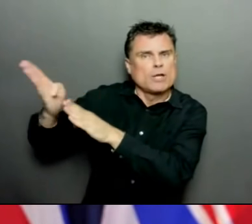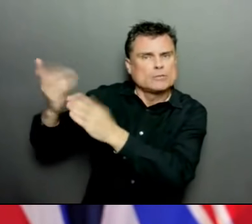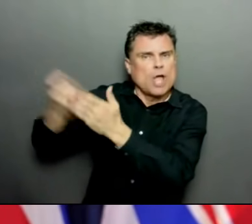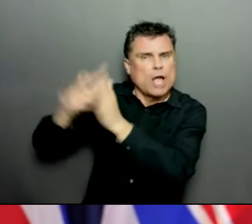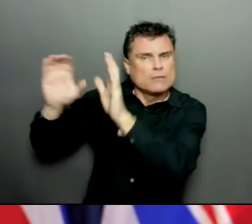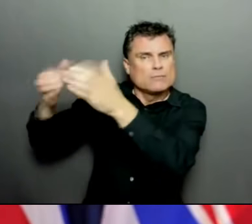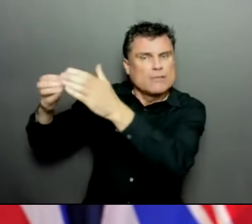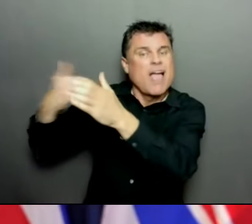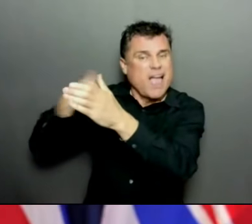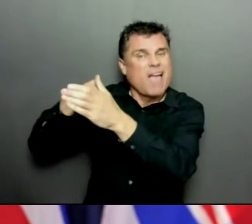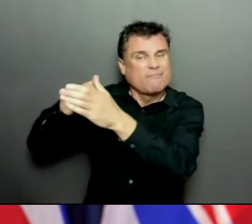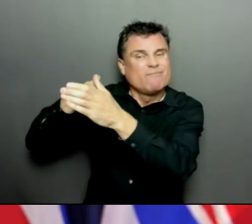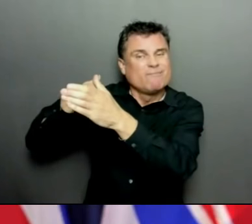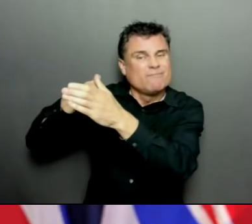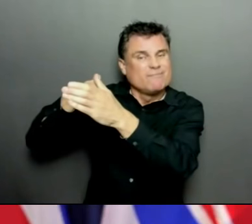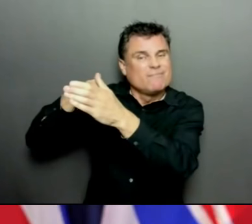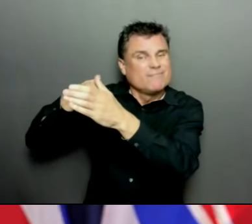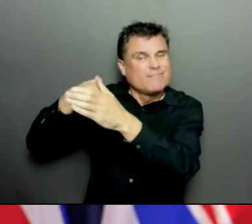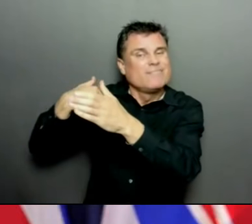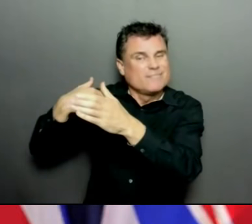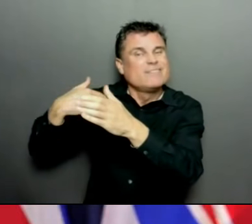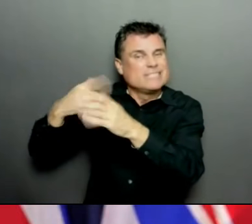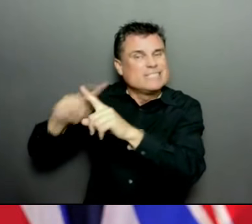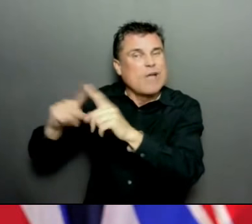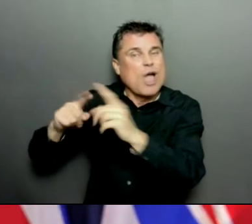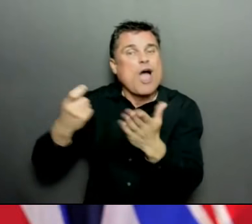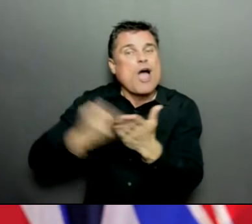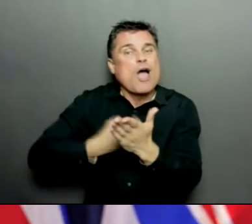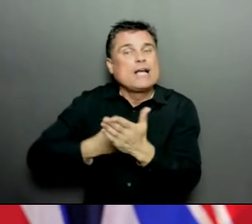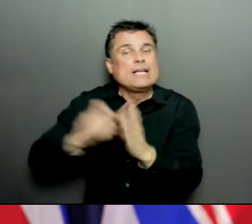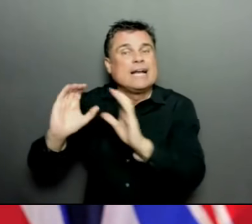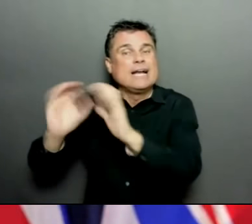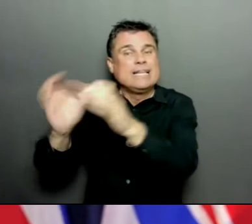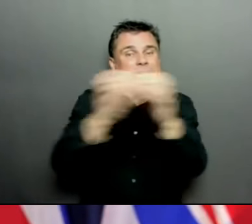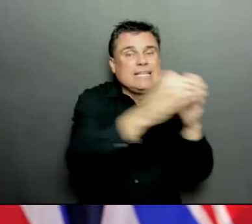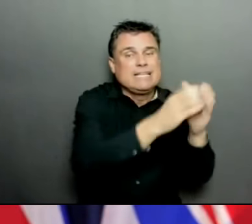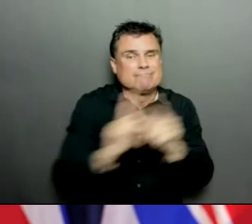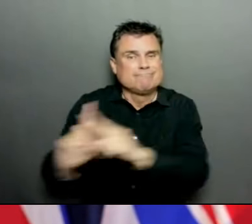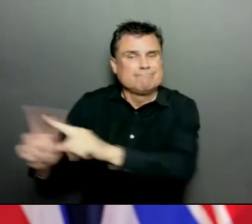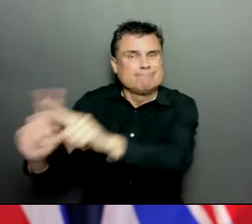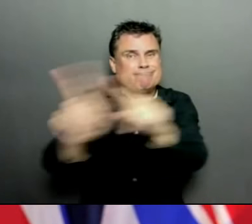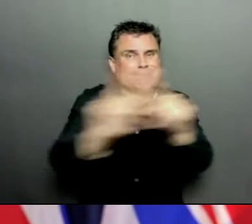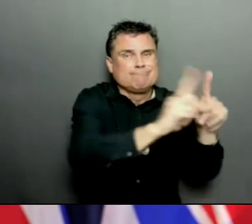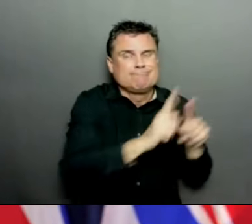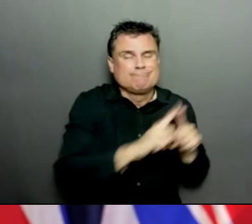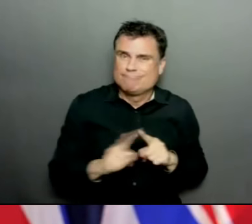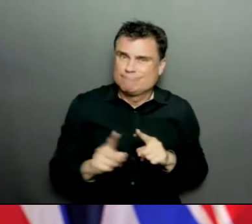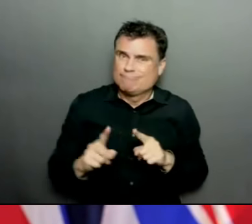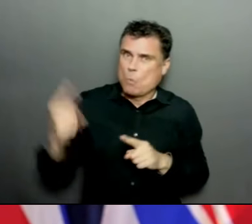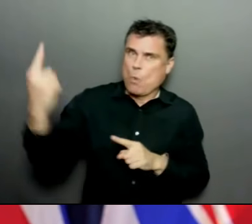and it is important that all of them be treated fairly. In this process, not just